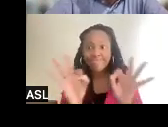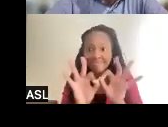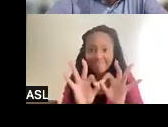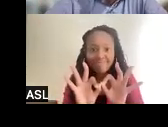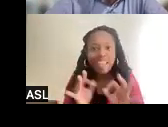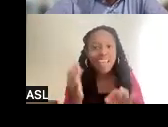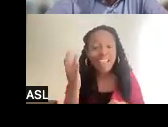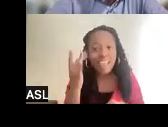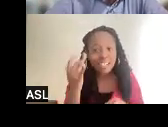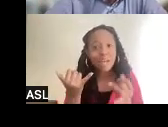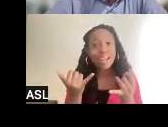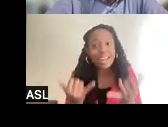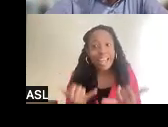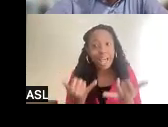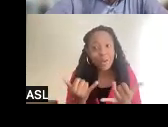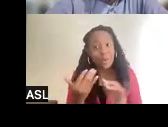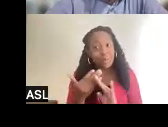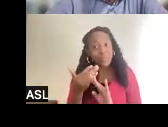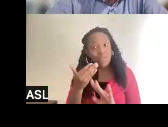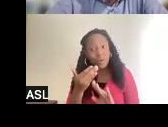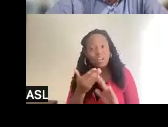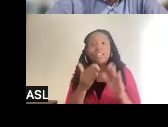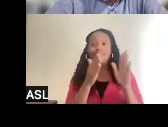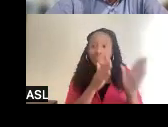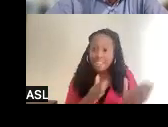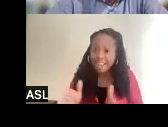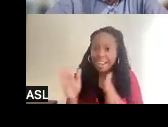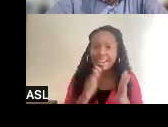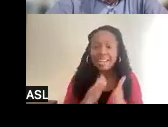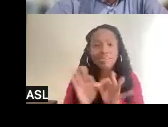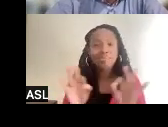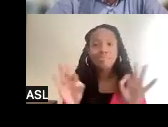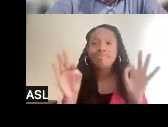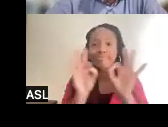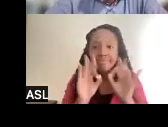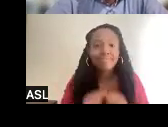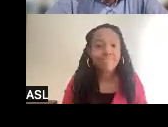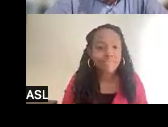literacy and Basics always no matter what level we need that budgeting in there and then yeah